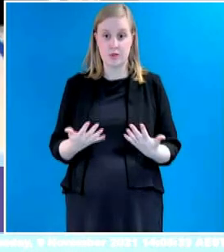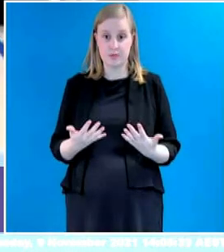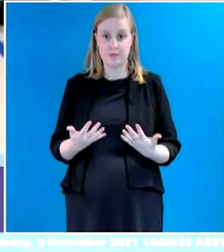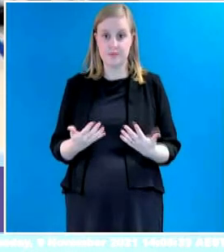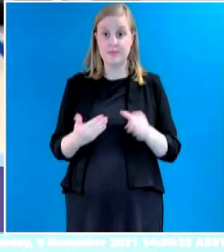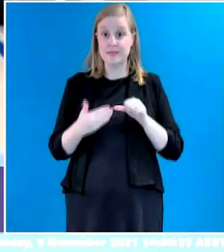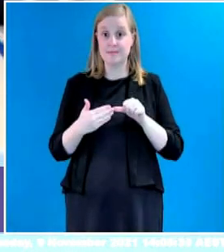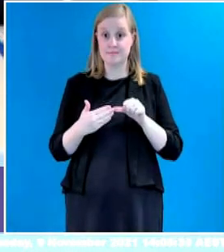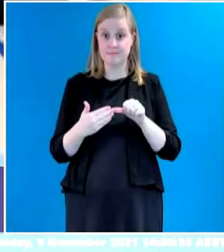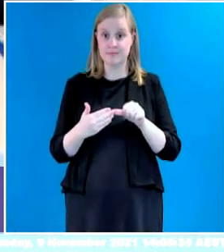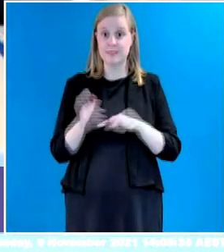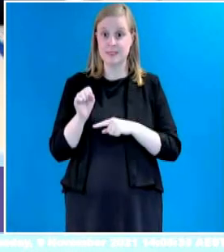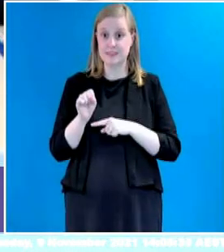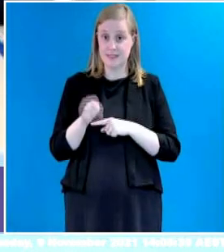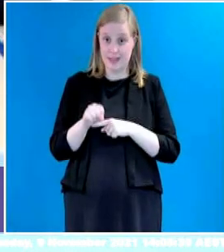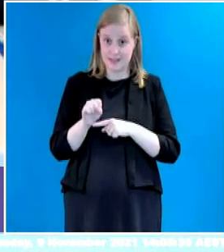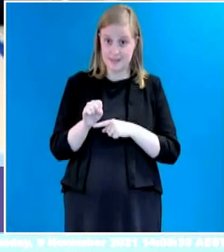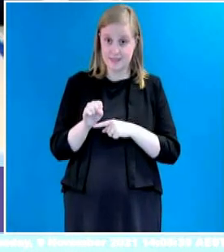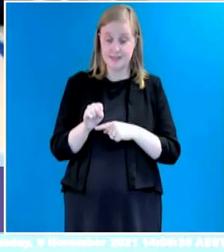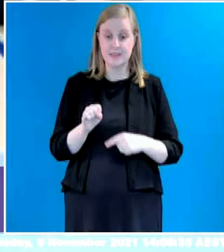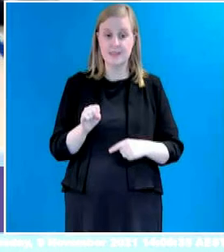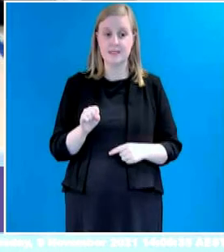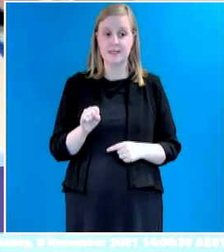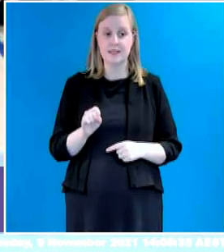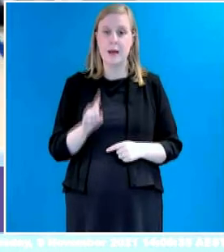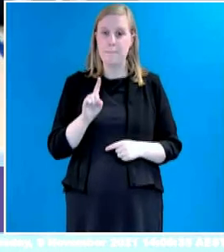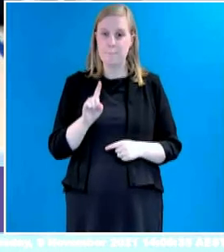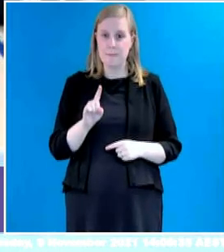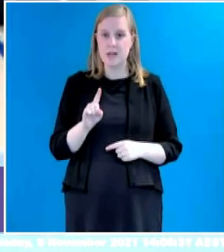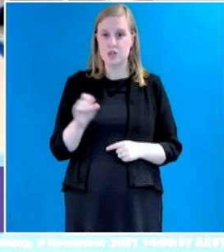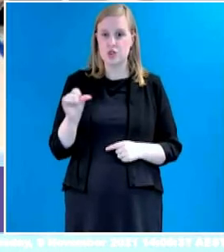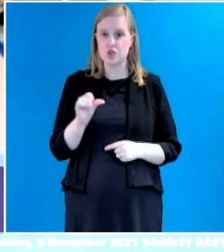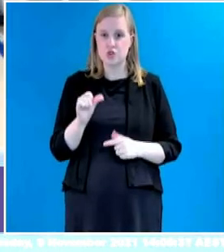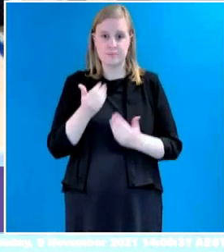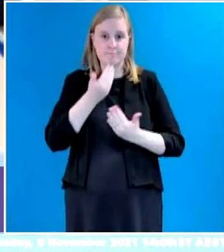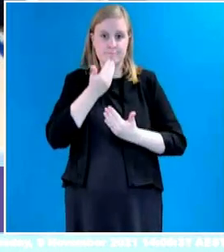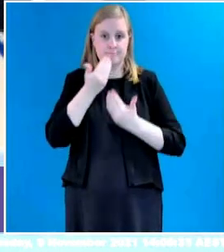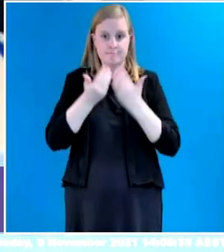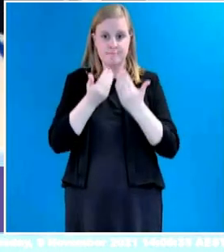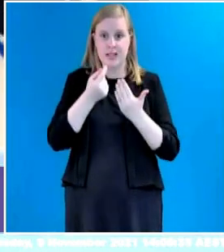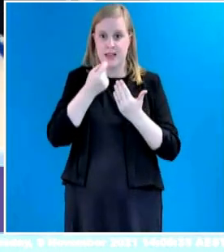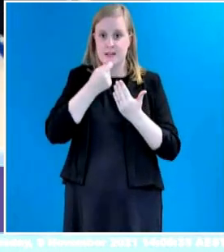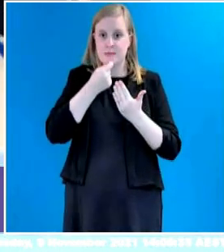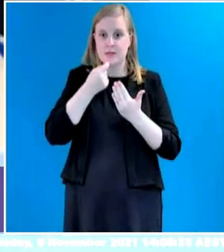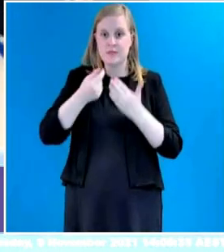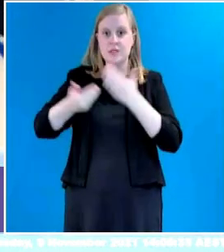But maybe it would be of assistance if I gave just a little bit of history. I won't go into huge amounts of detail.